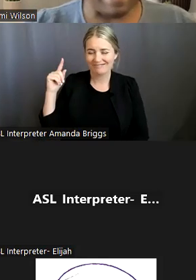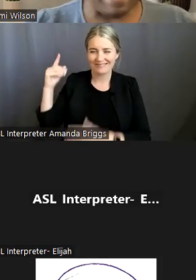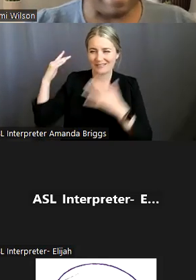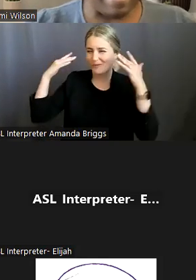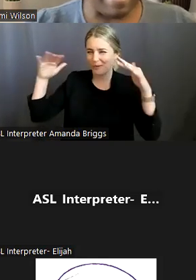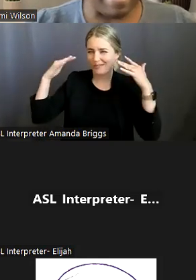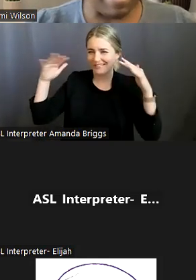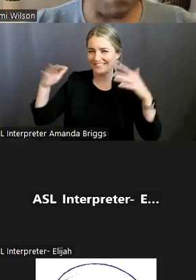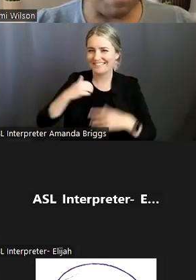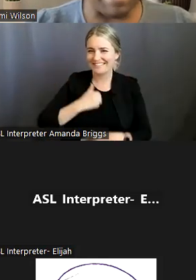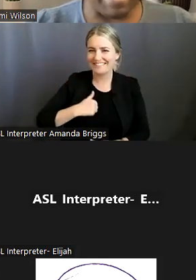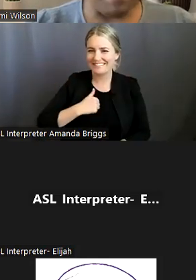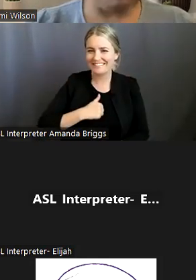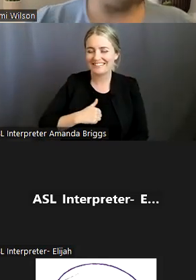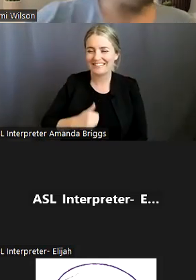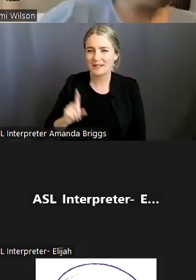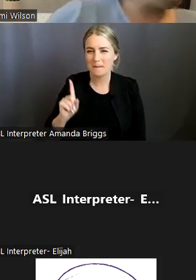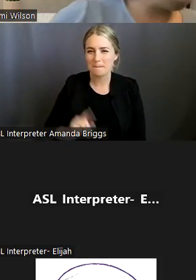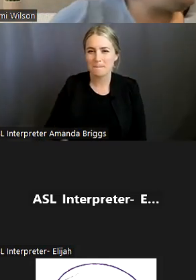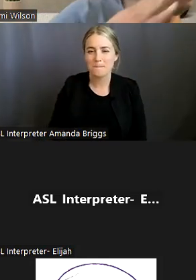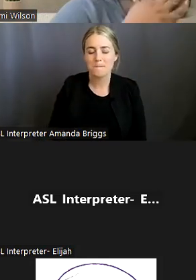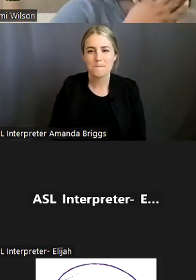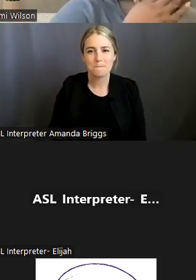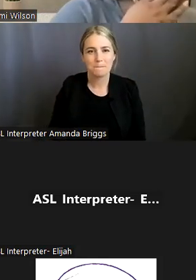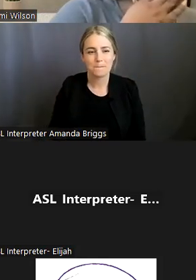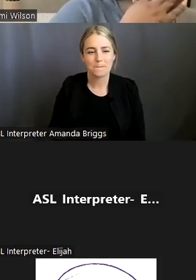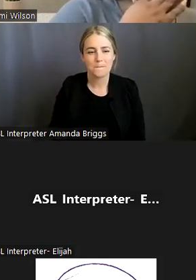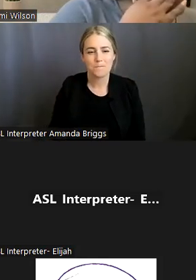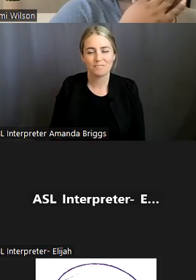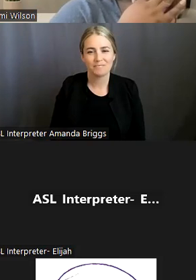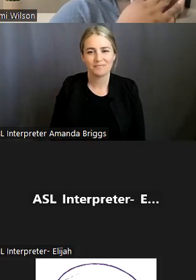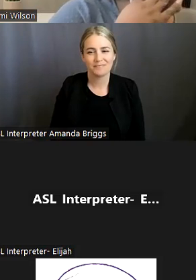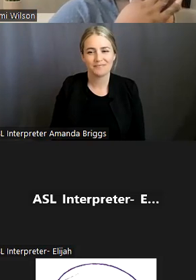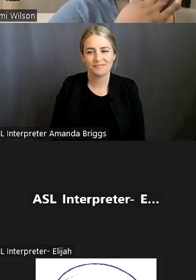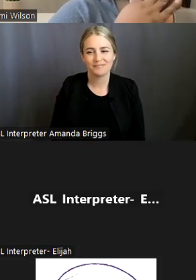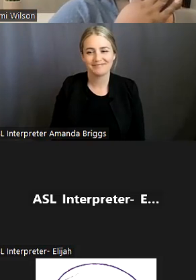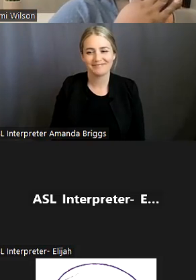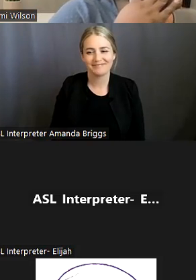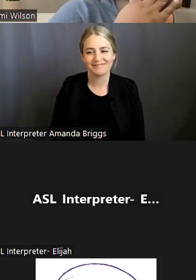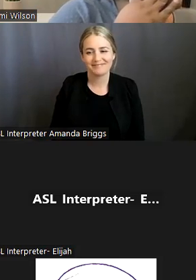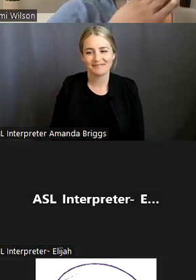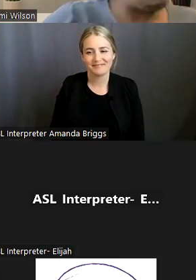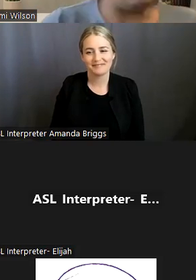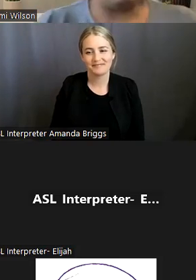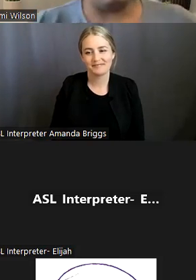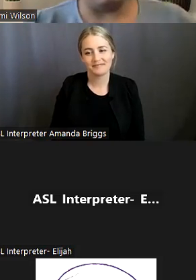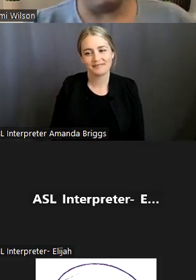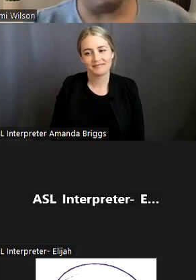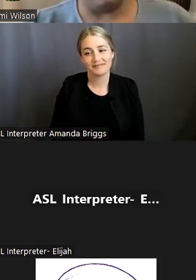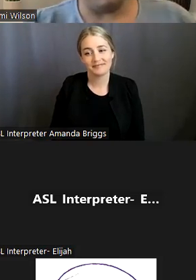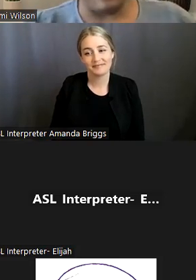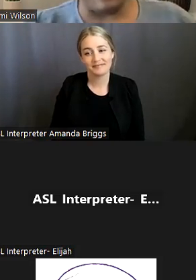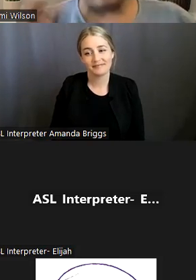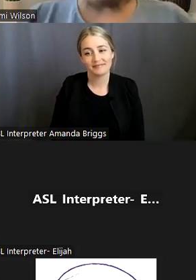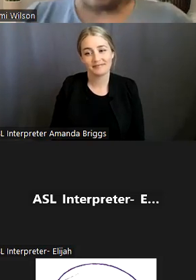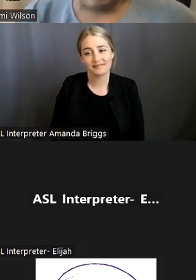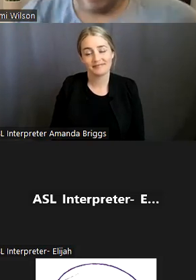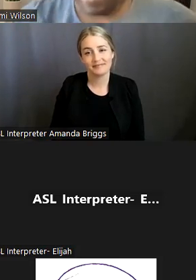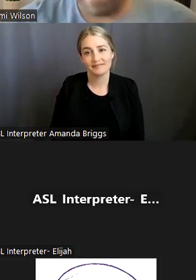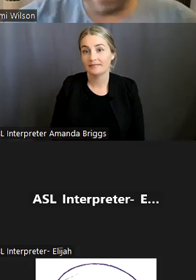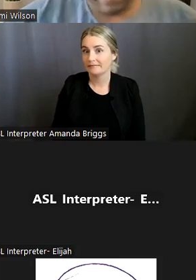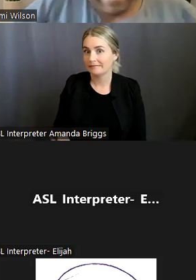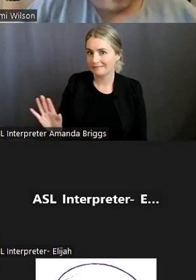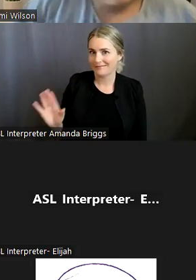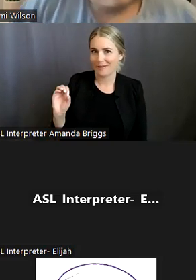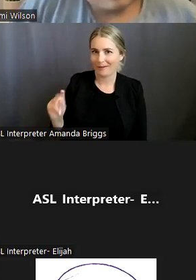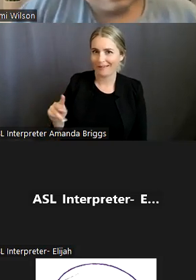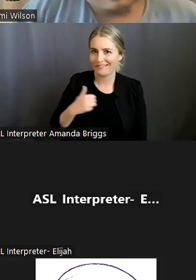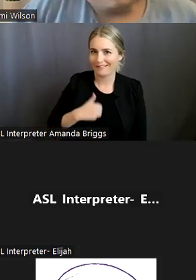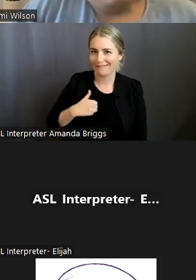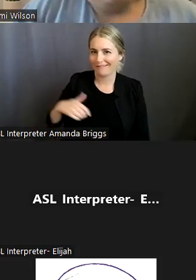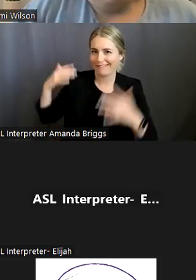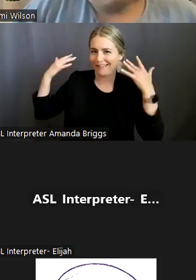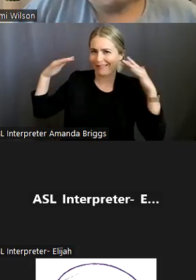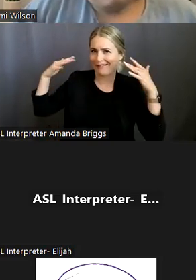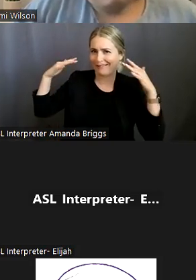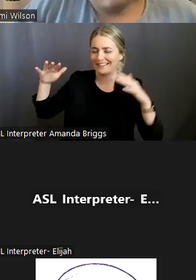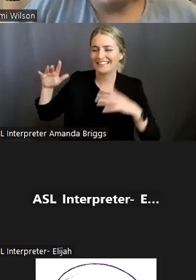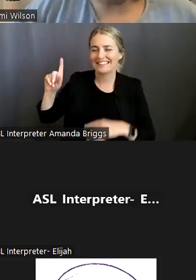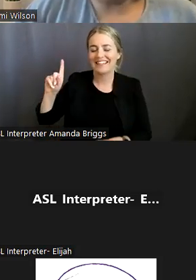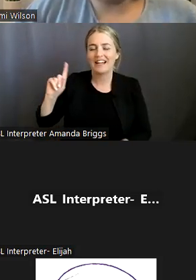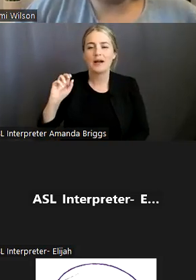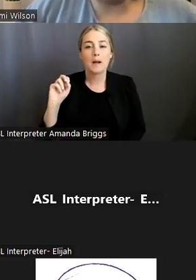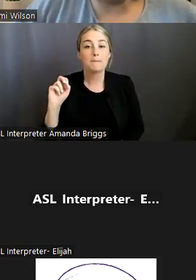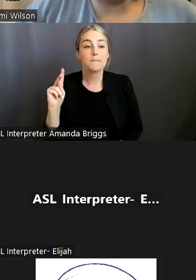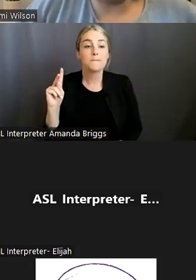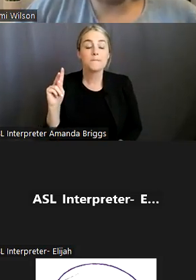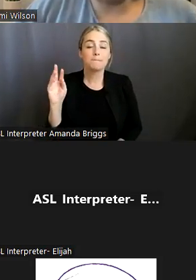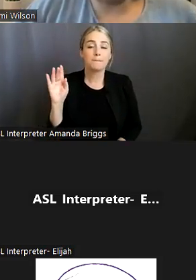noise. Okay, sorry about that. So this is